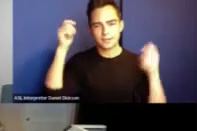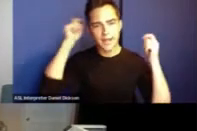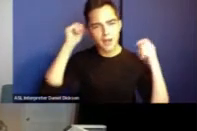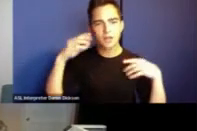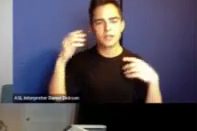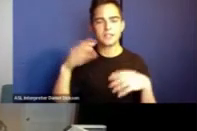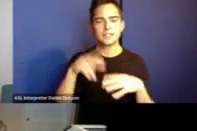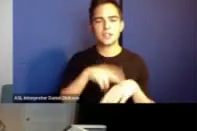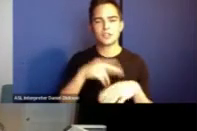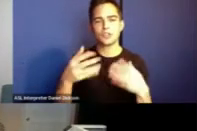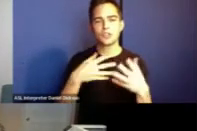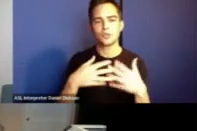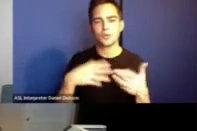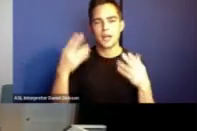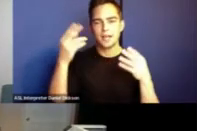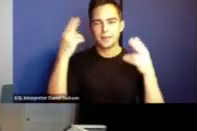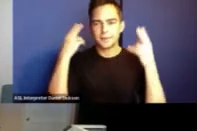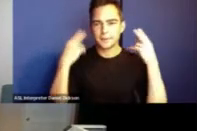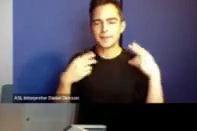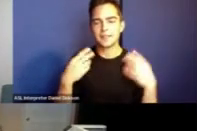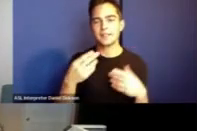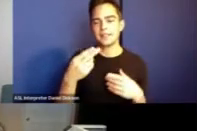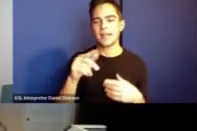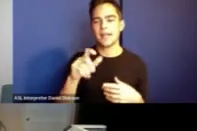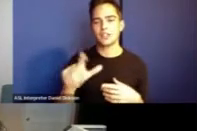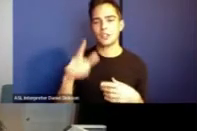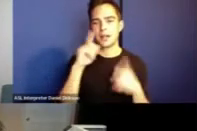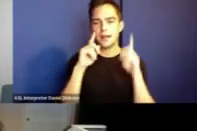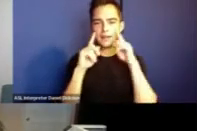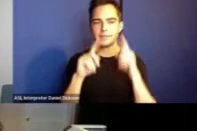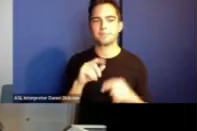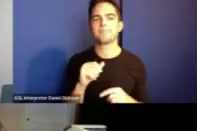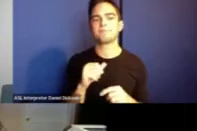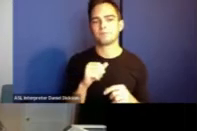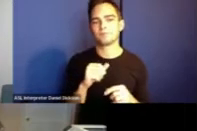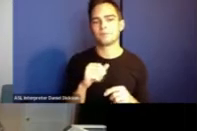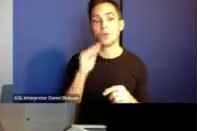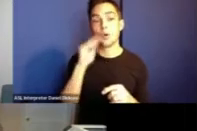gray highlights an hazel eyes. I am in my home office with a